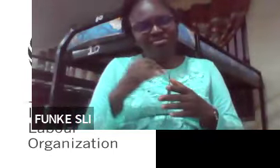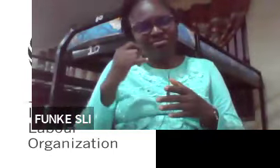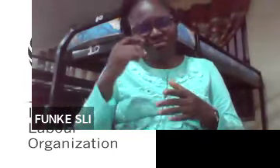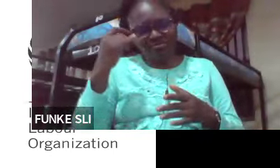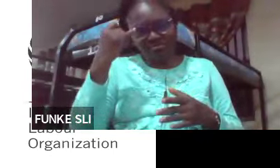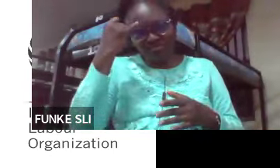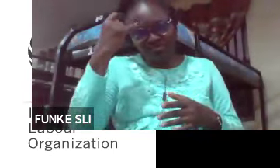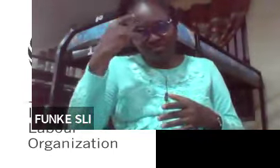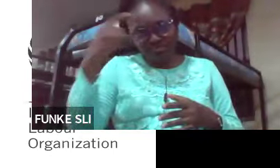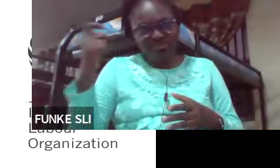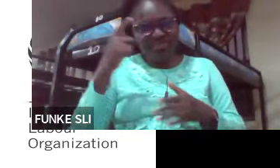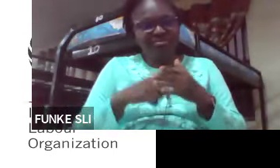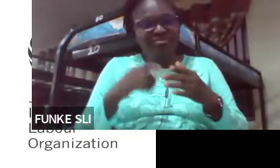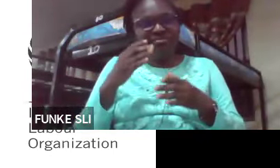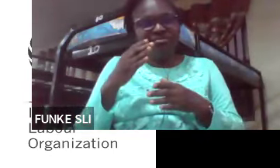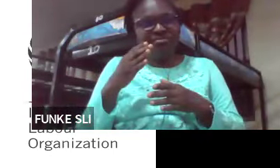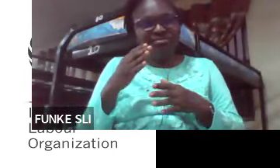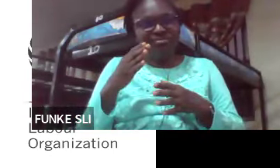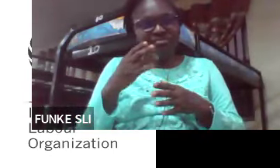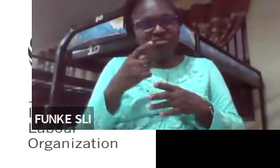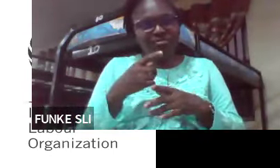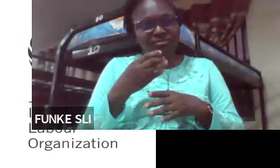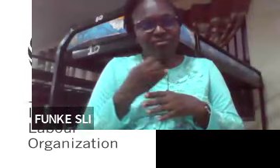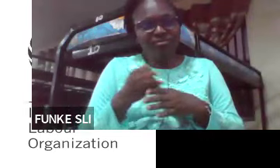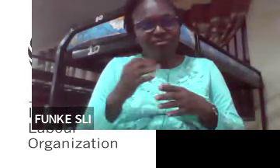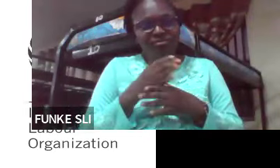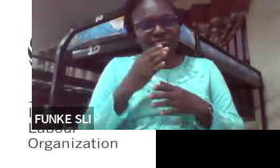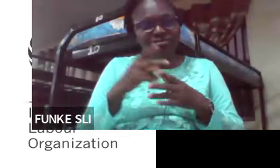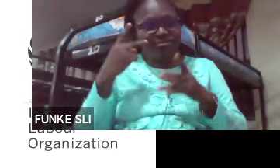Dotun Akinseinde: What's the difference between your vision and what you're doing presently?